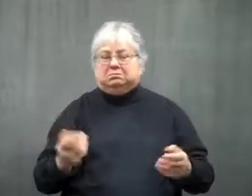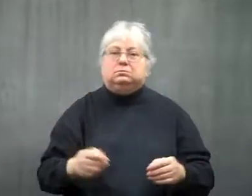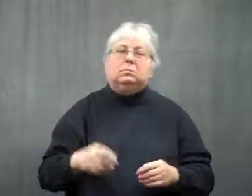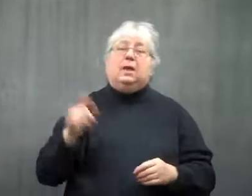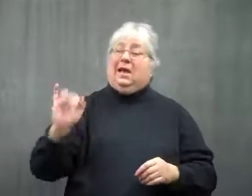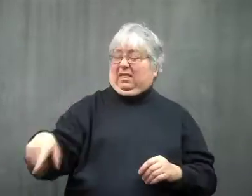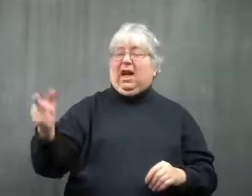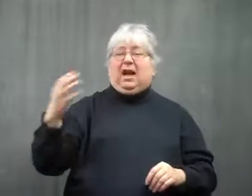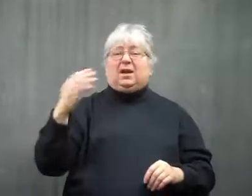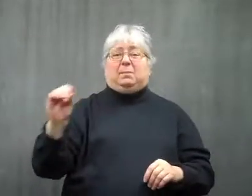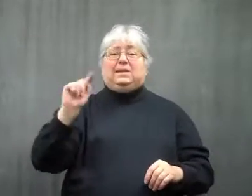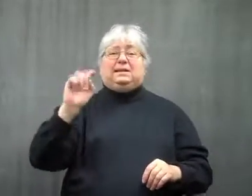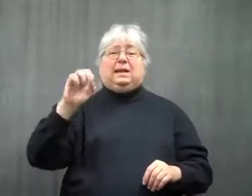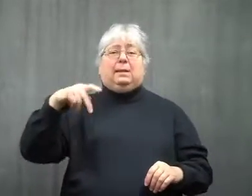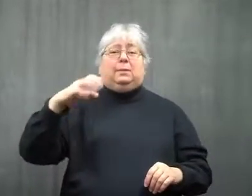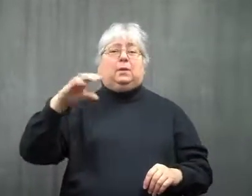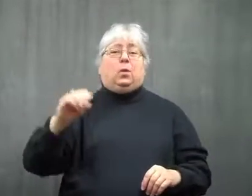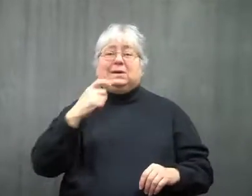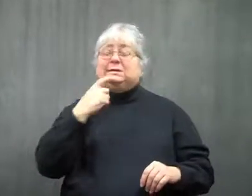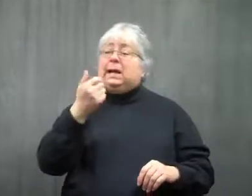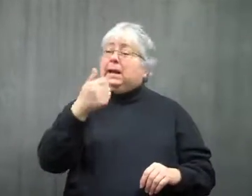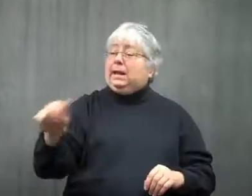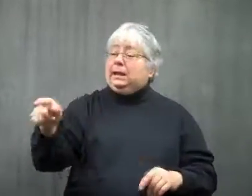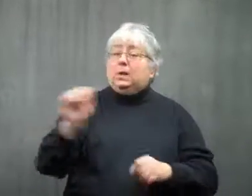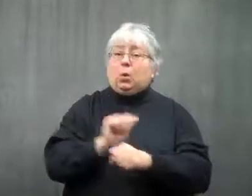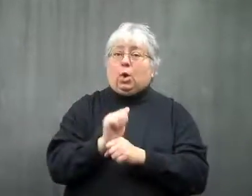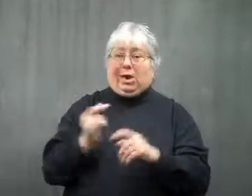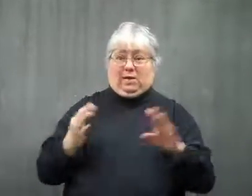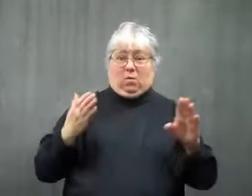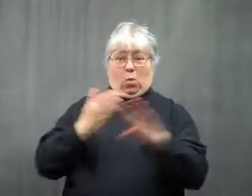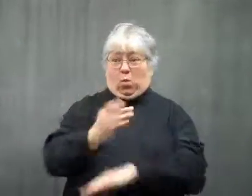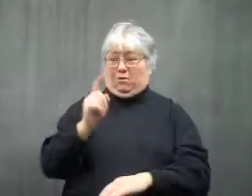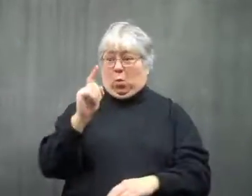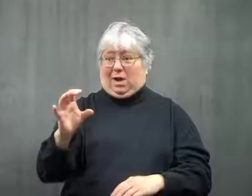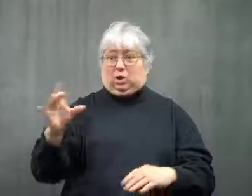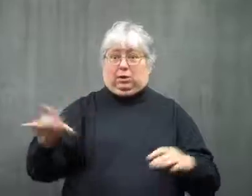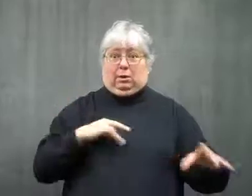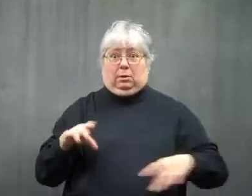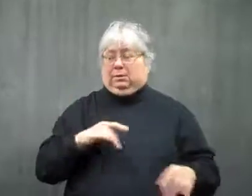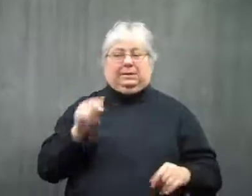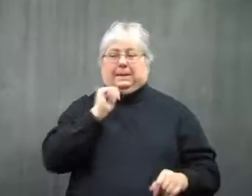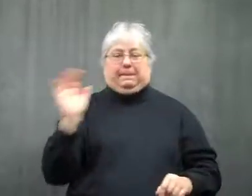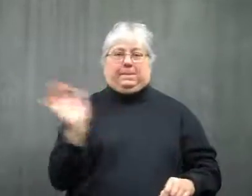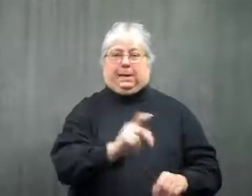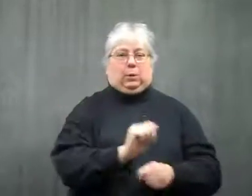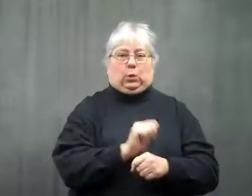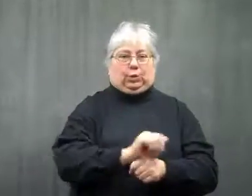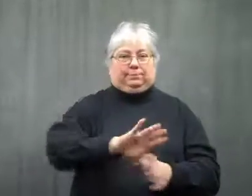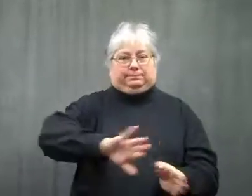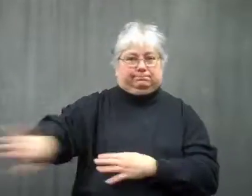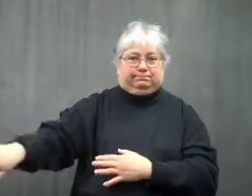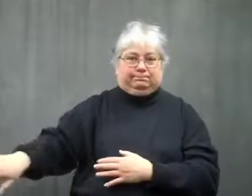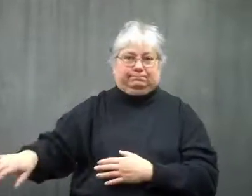TEPCO has said that any worker exposed to more than 100 milliseverts will not be allowed back to work.